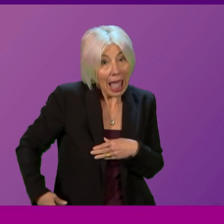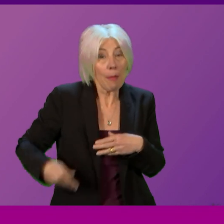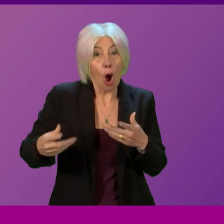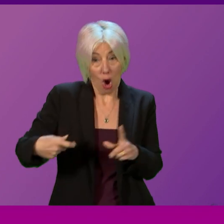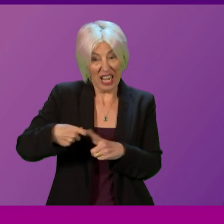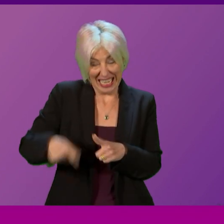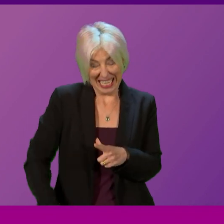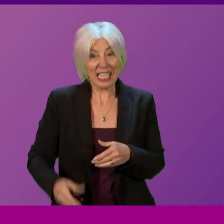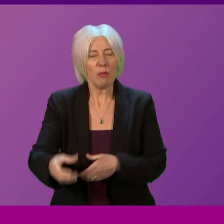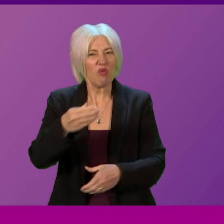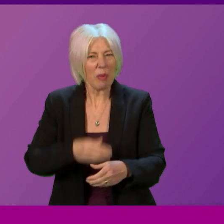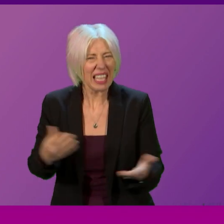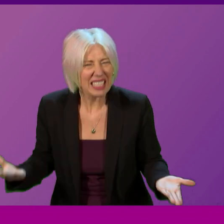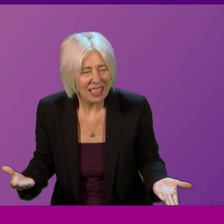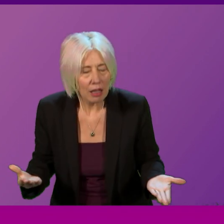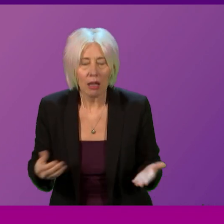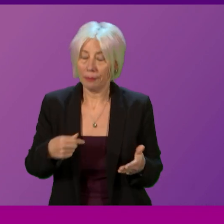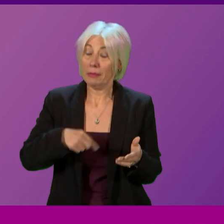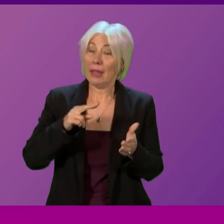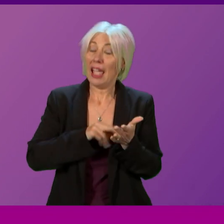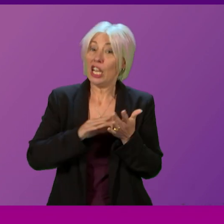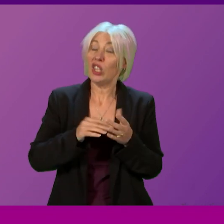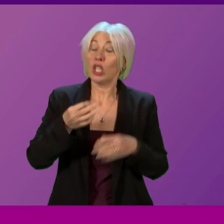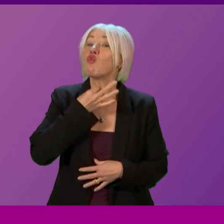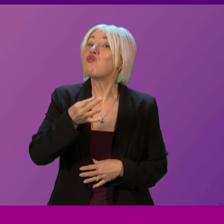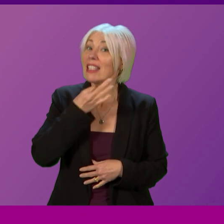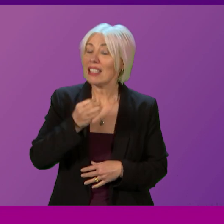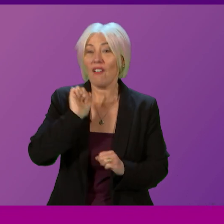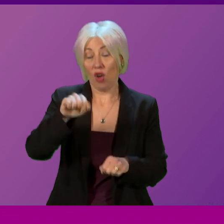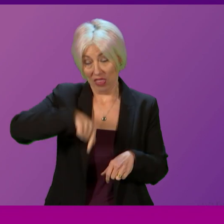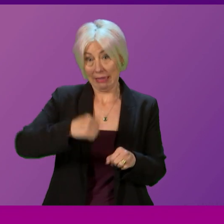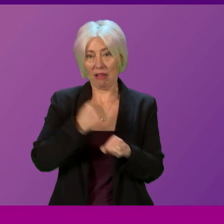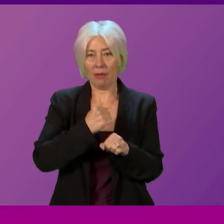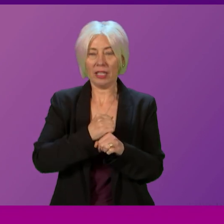Our NHS is at risk because of the Government’s choices and the Government’s crisis.